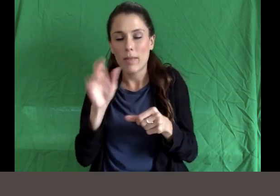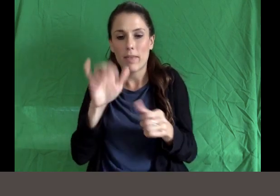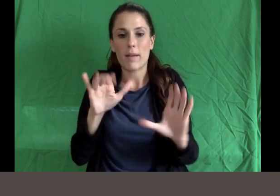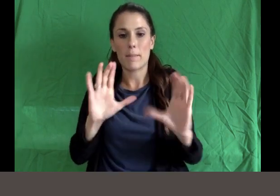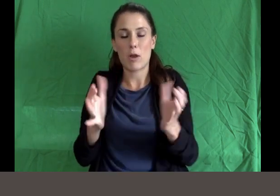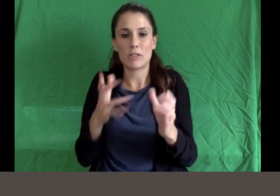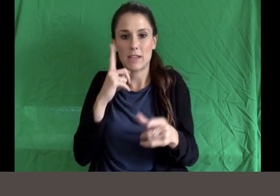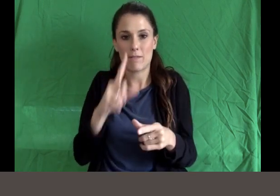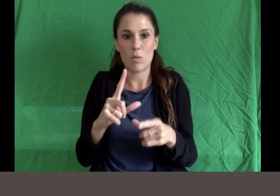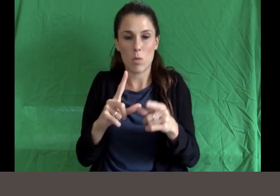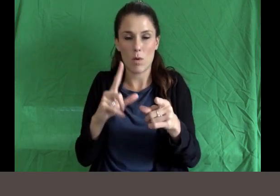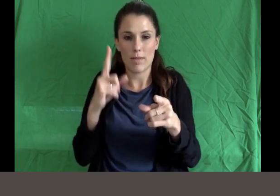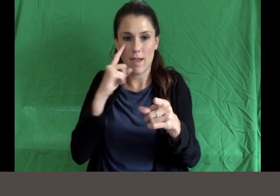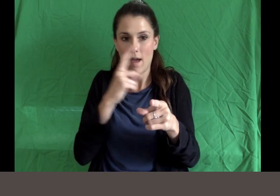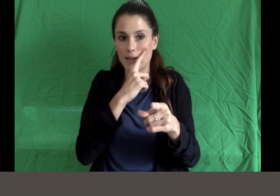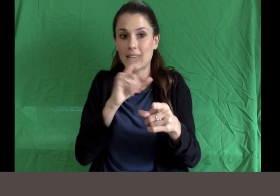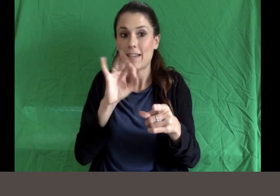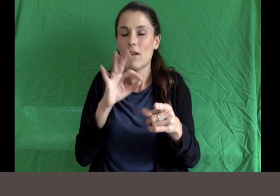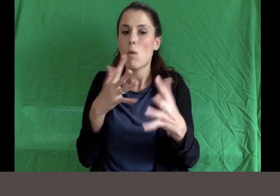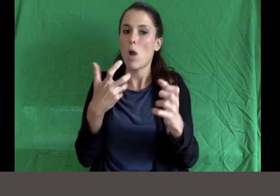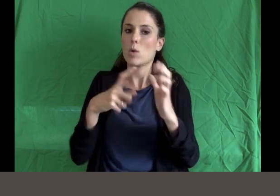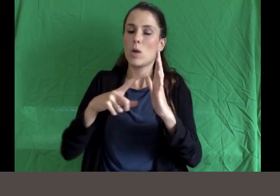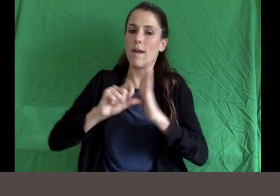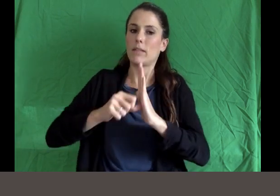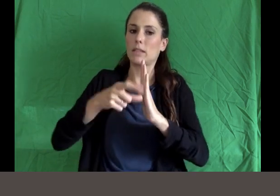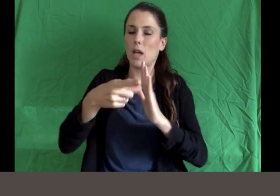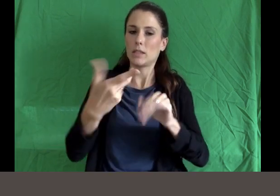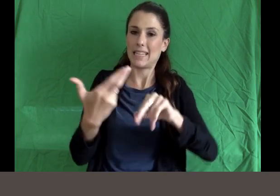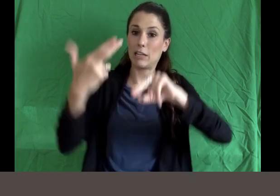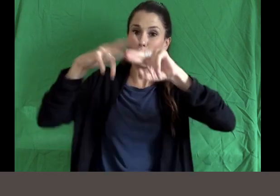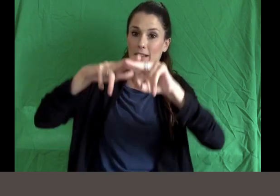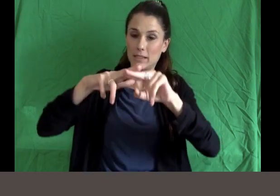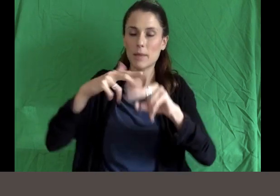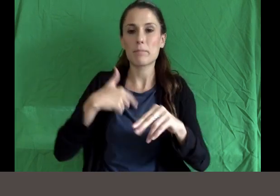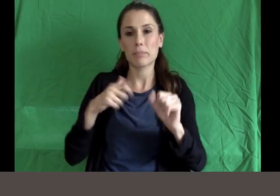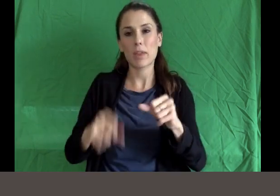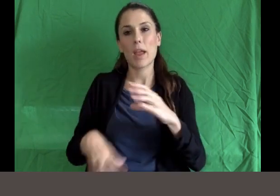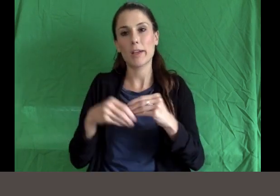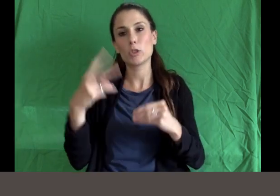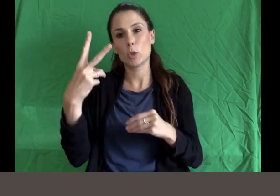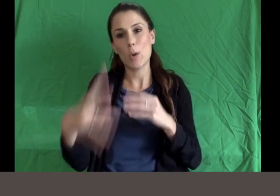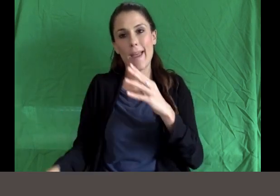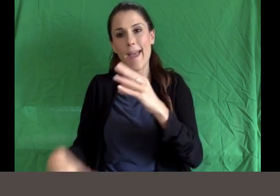average is actually increasing well I can include two supplemental pieces of information here I